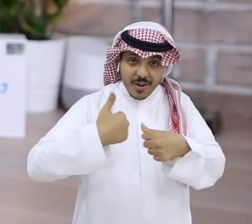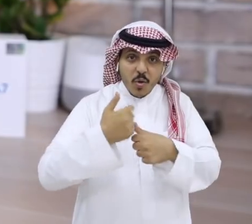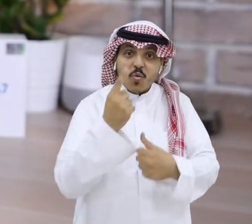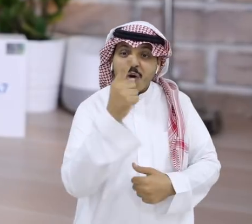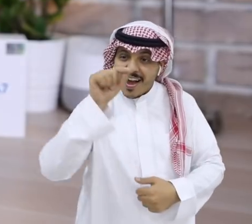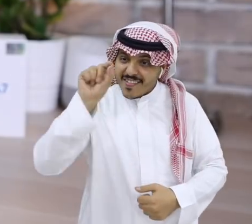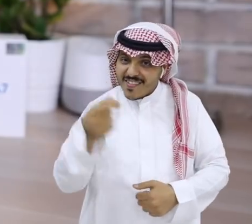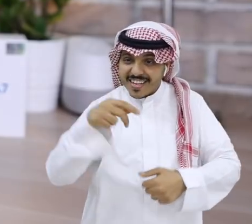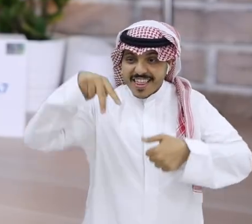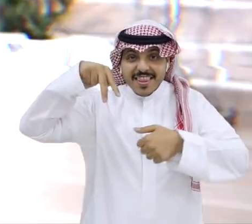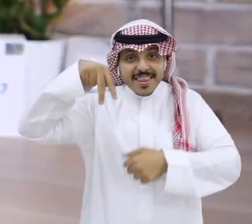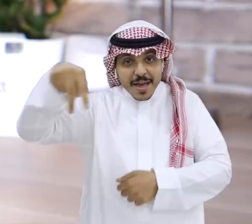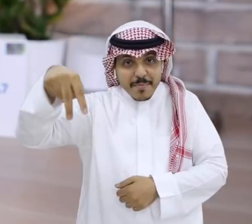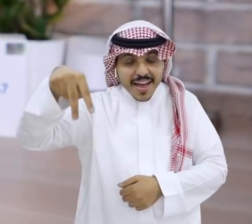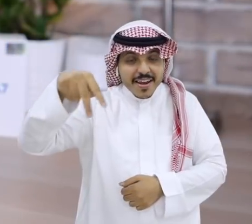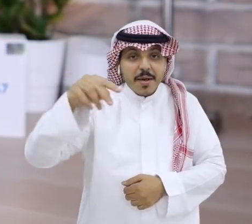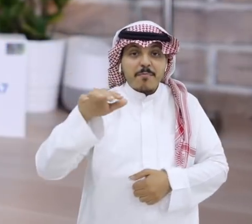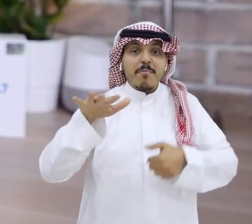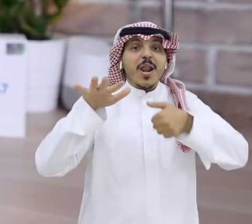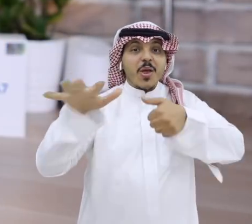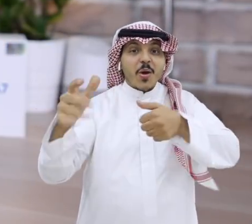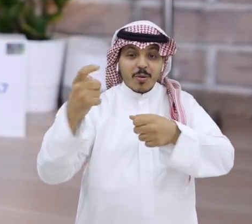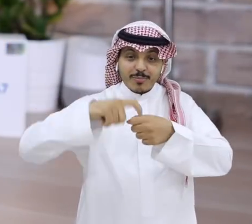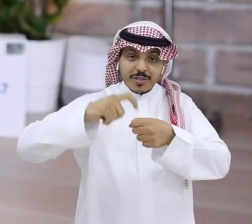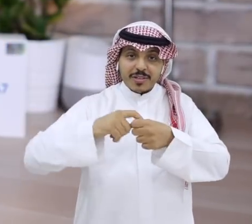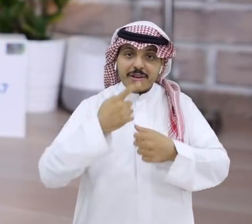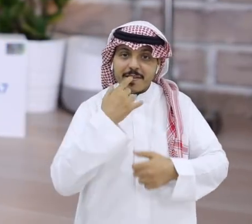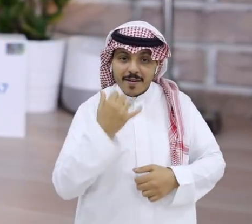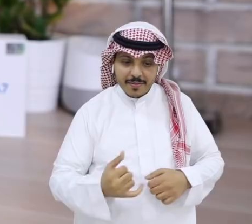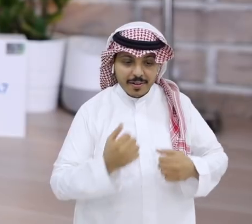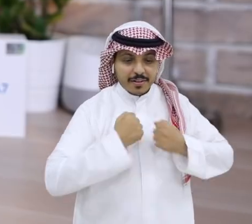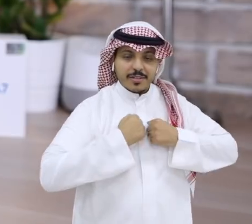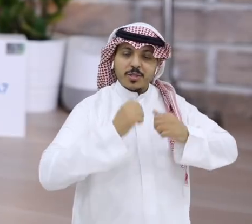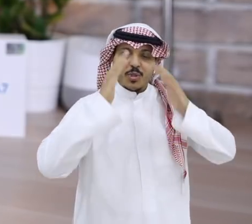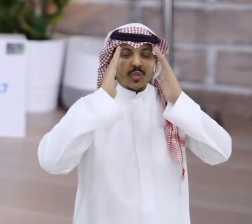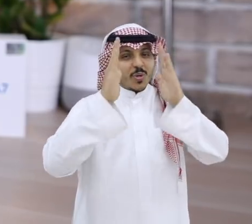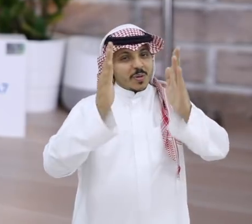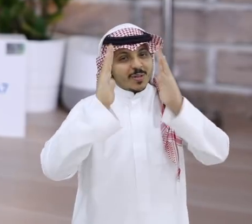We now have 1.8 million subscribers. It is really big. I wanted to thank you for it.